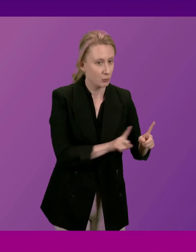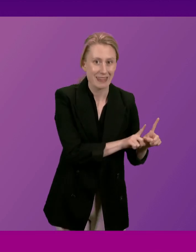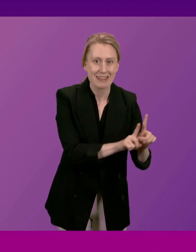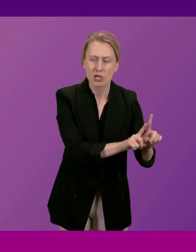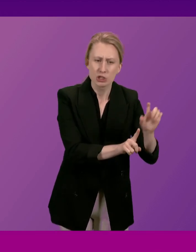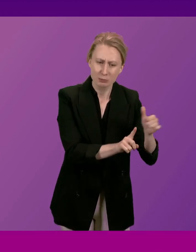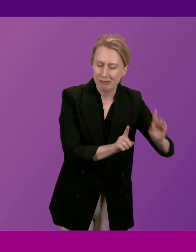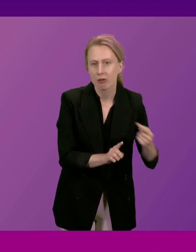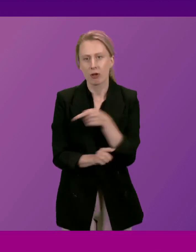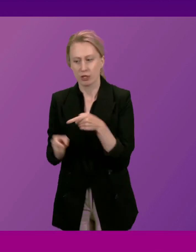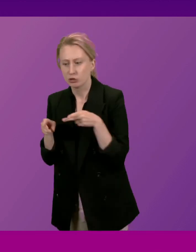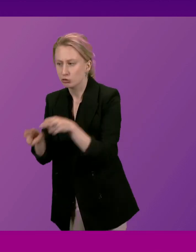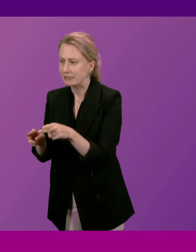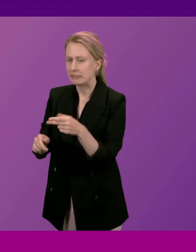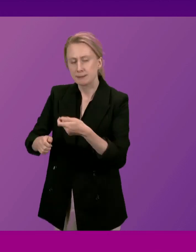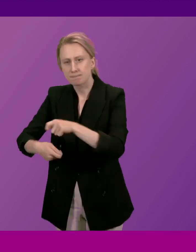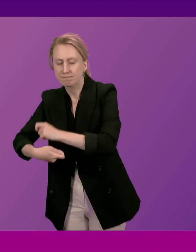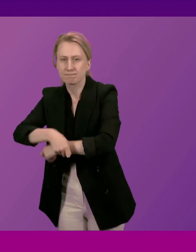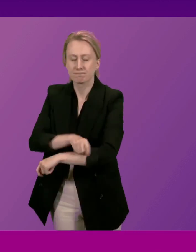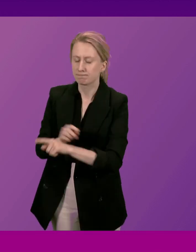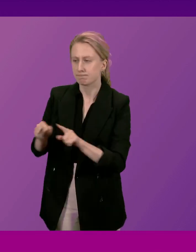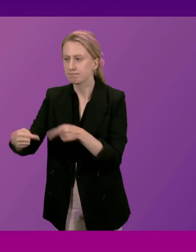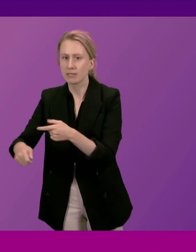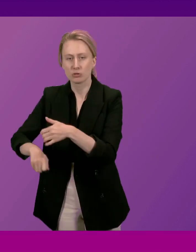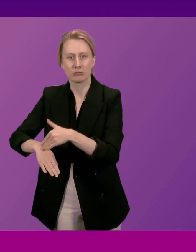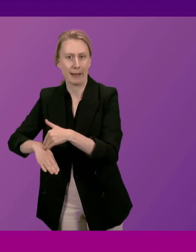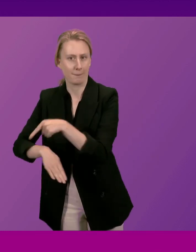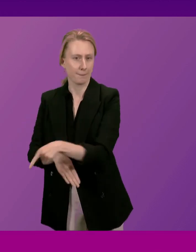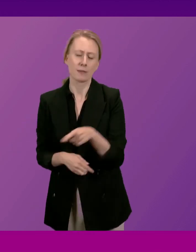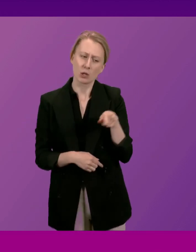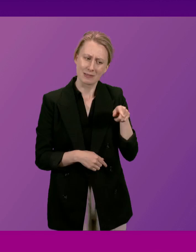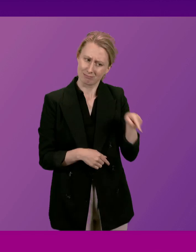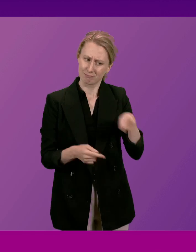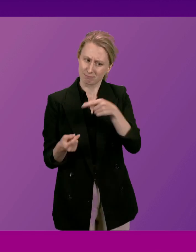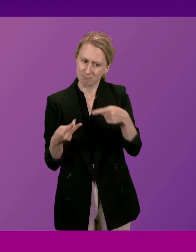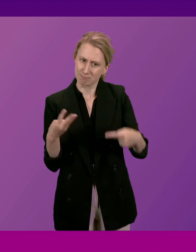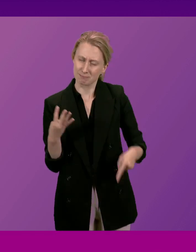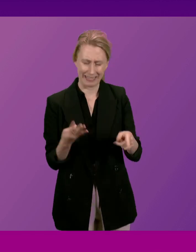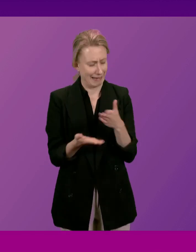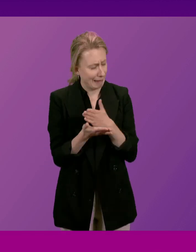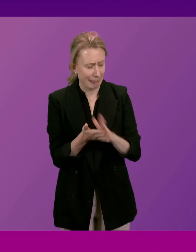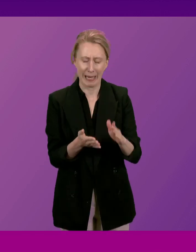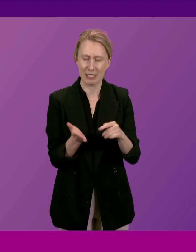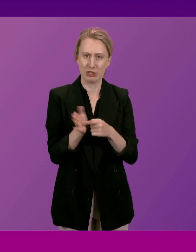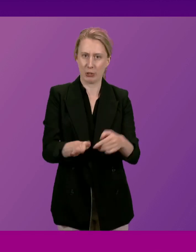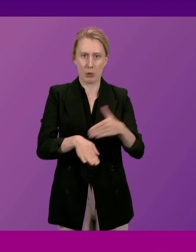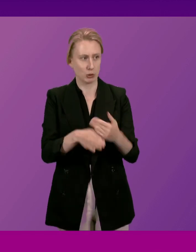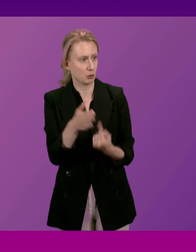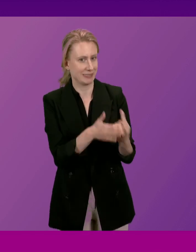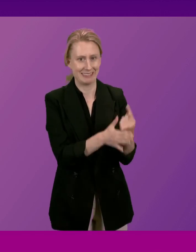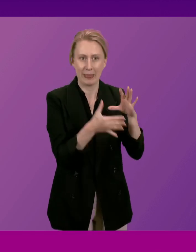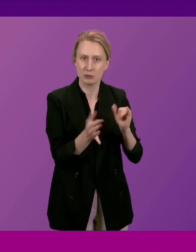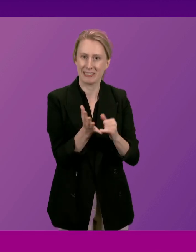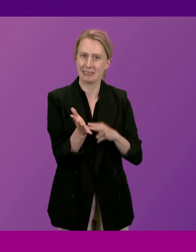fighting crime. Is what we are seeing now not a direct consequence of SNP decisions and failures?